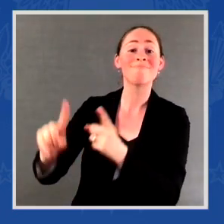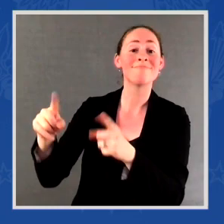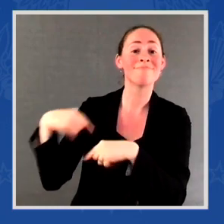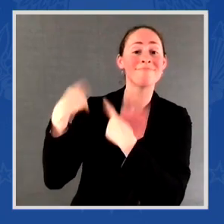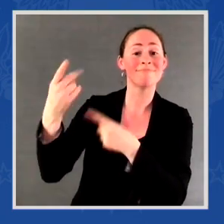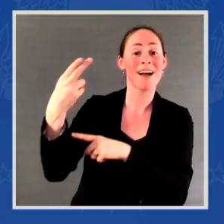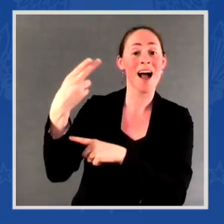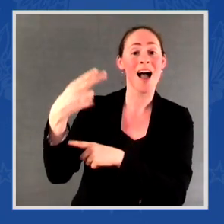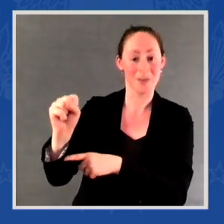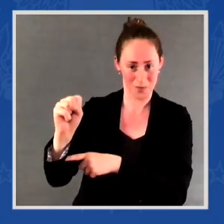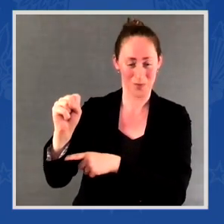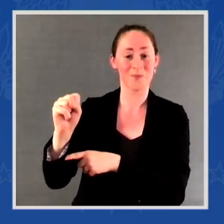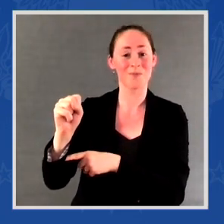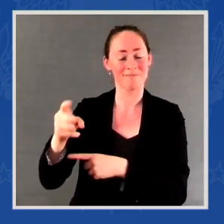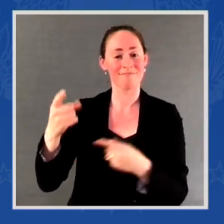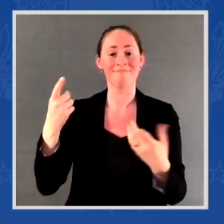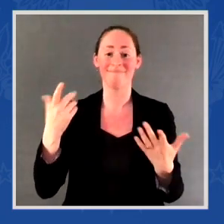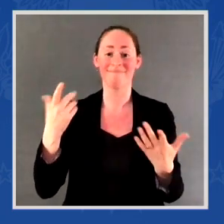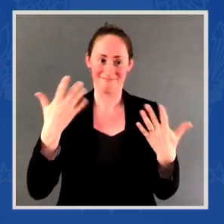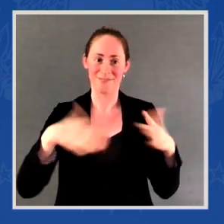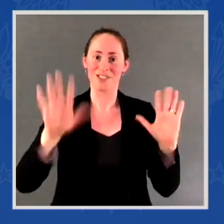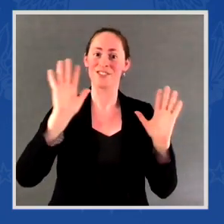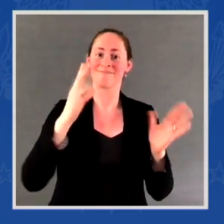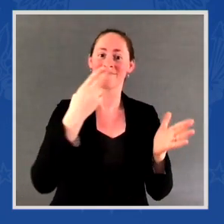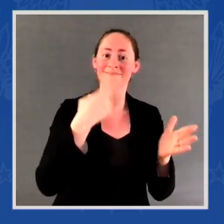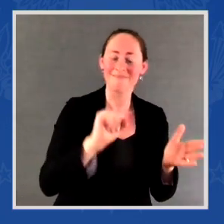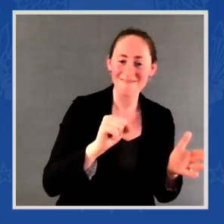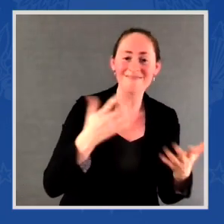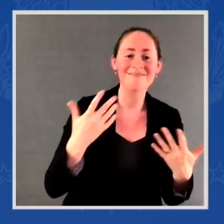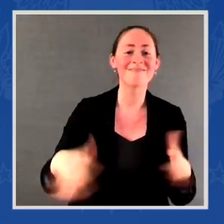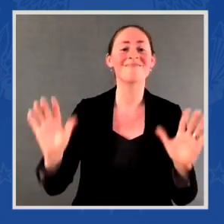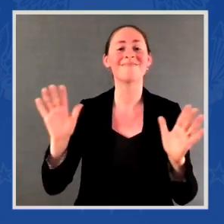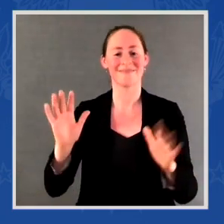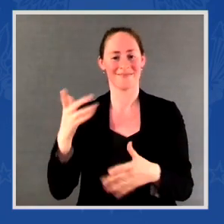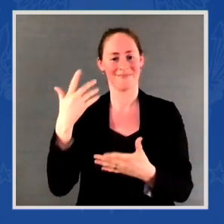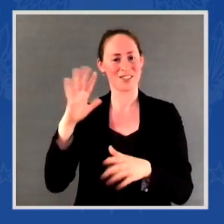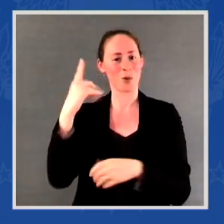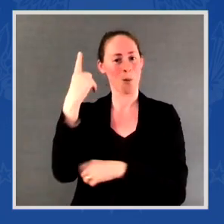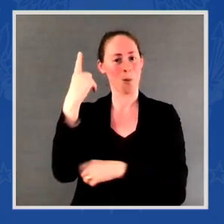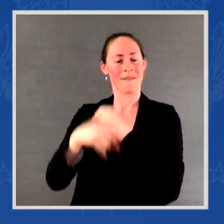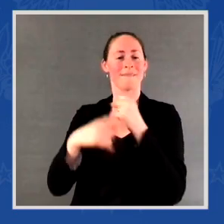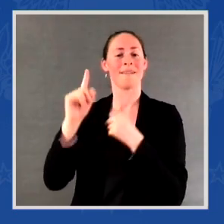She's been spending her summer doing door-to-door -- going door to help get people vaccinated to stay safe.